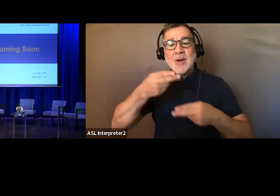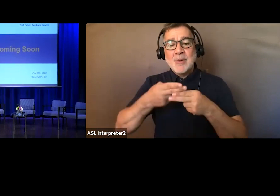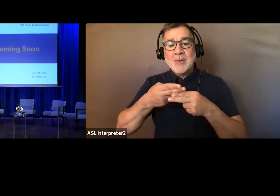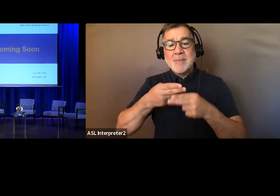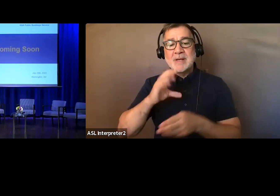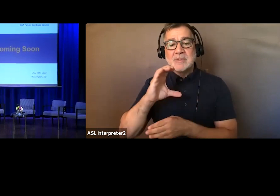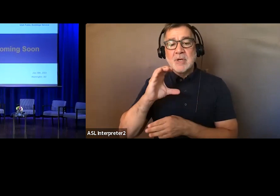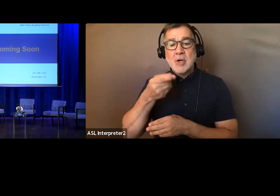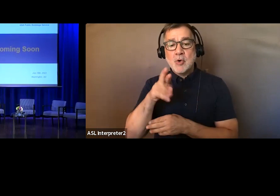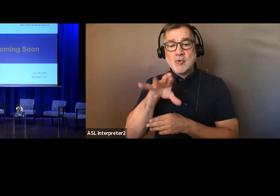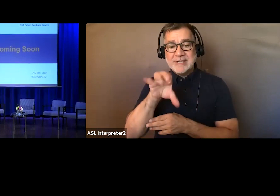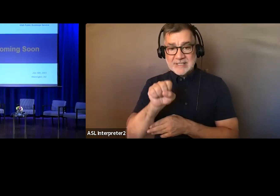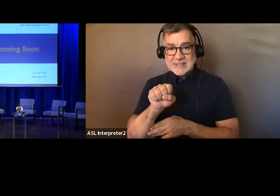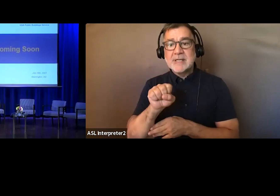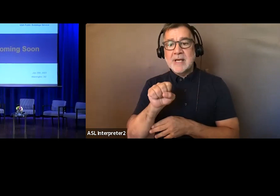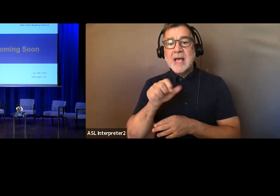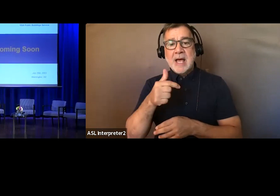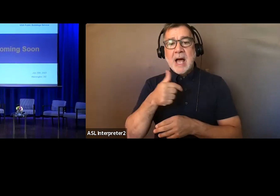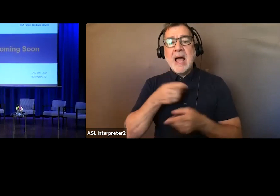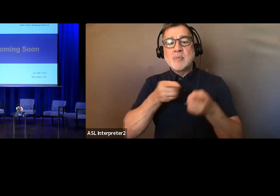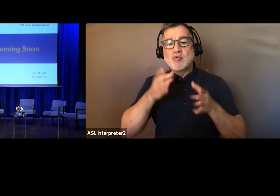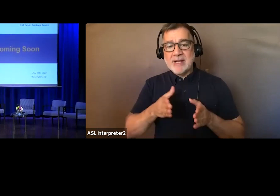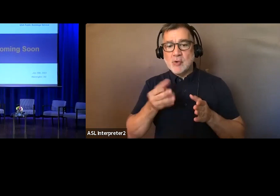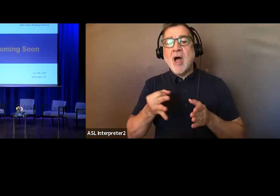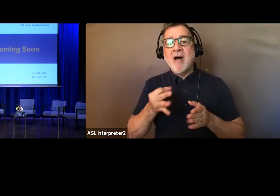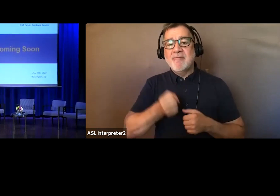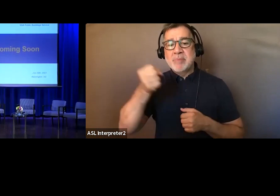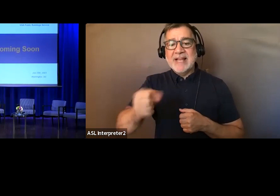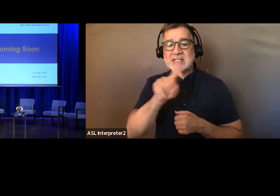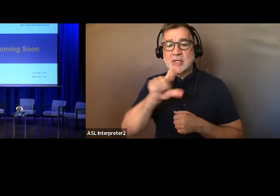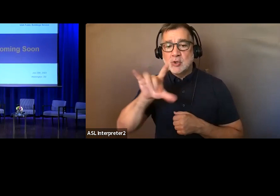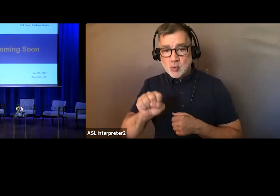I'm the Director of the Pricing Policy and Tools Division in the Office of Portfolio Management and Customer Engagement.